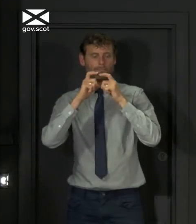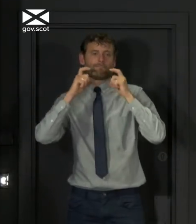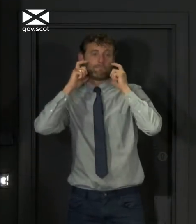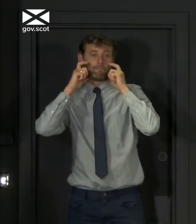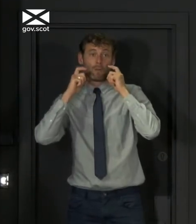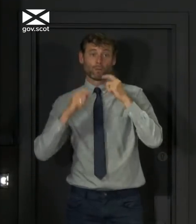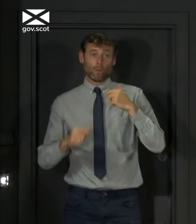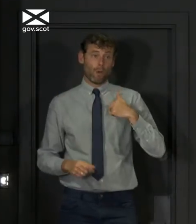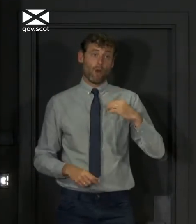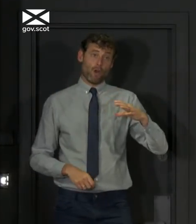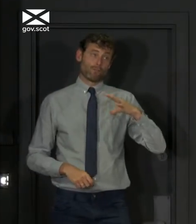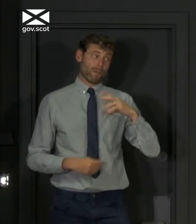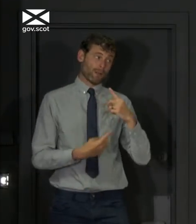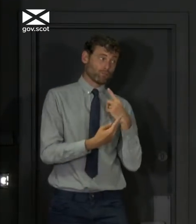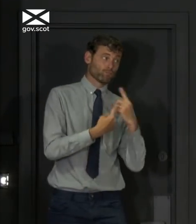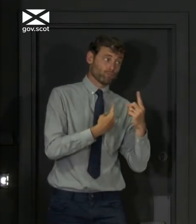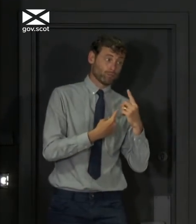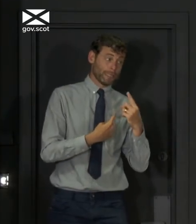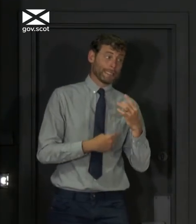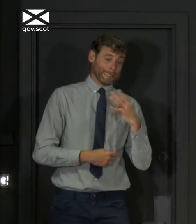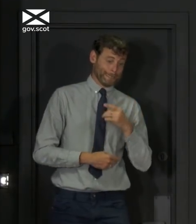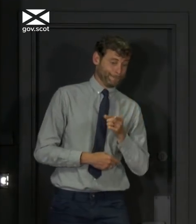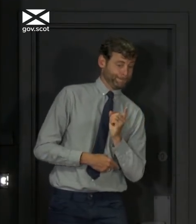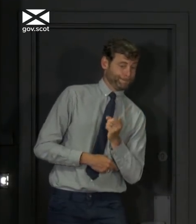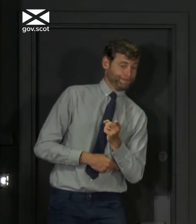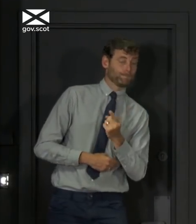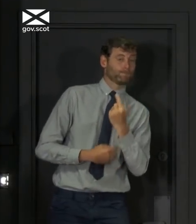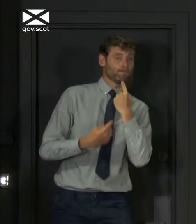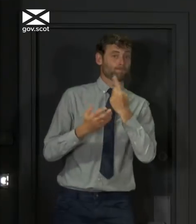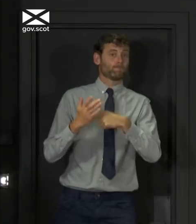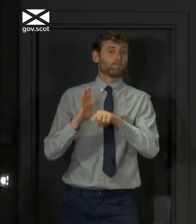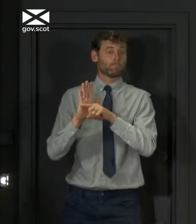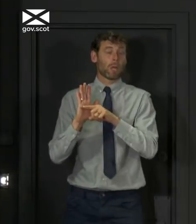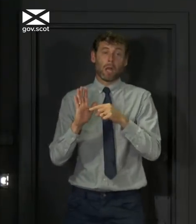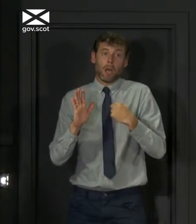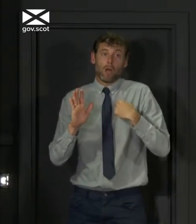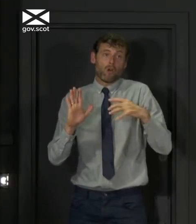out as a decision. But what I want to say to people as you start to go back to shops